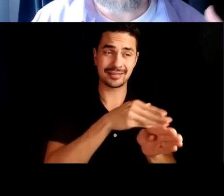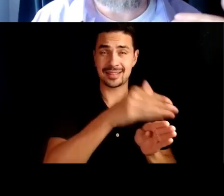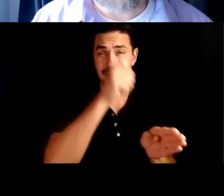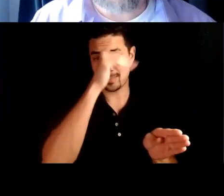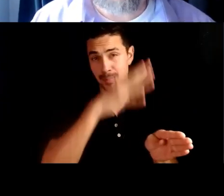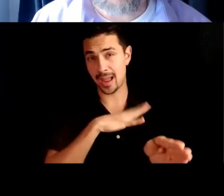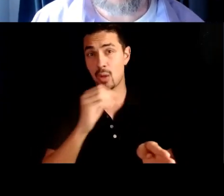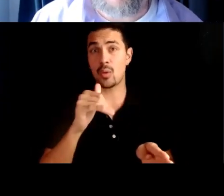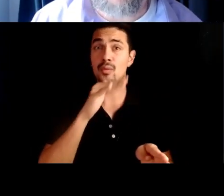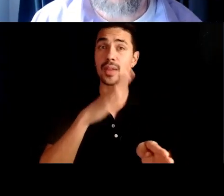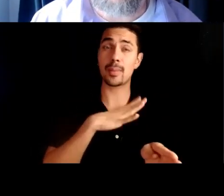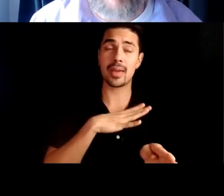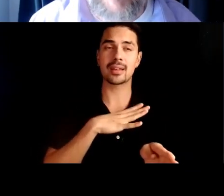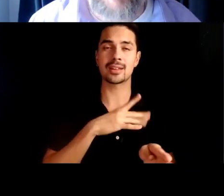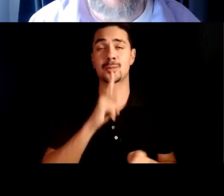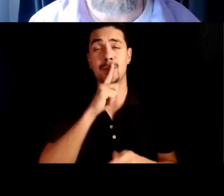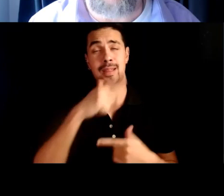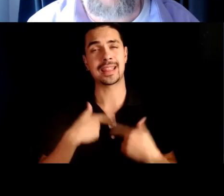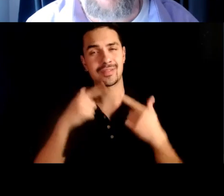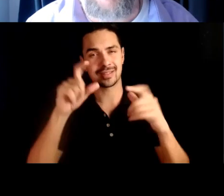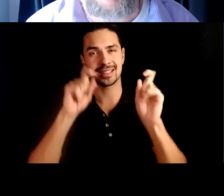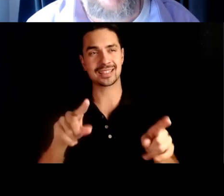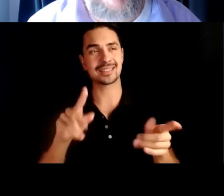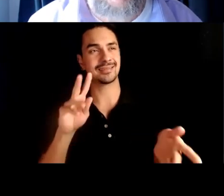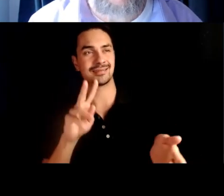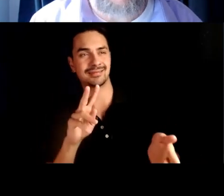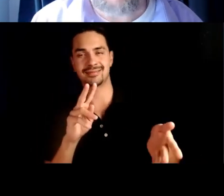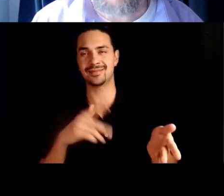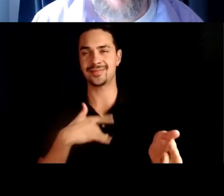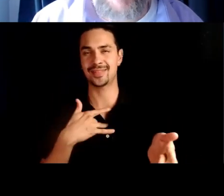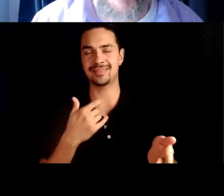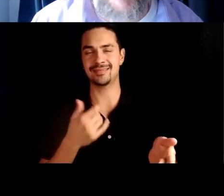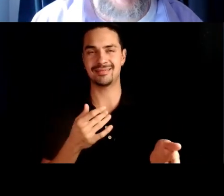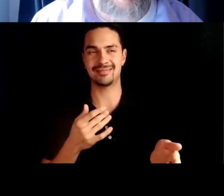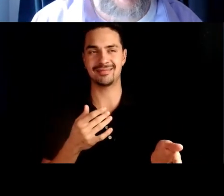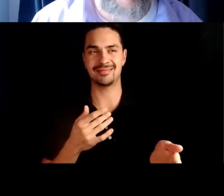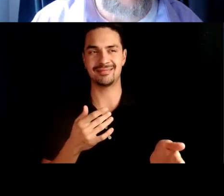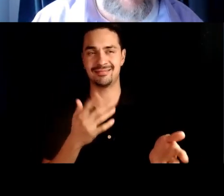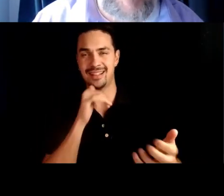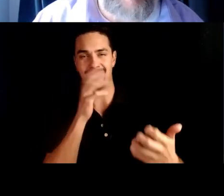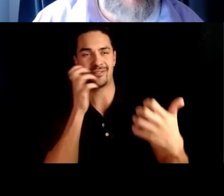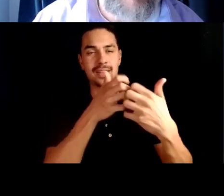So real life tests is kind of meaningless for folks that are non-binary or gender nonconforming.